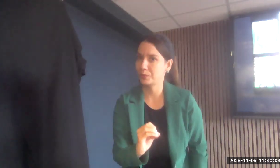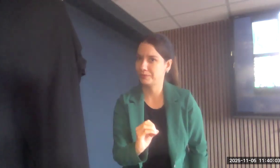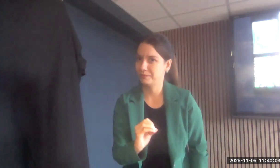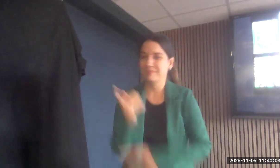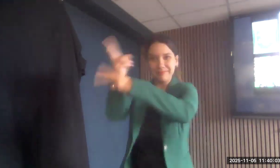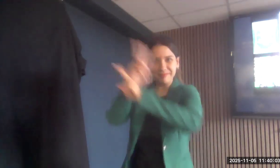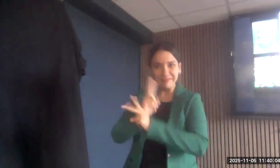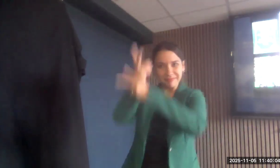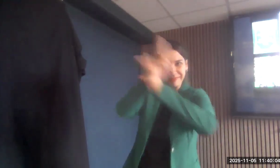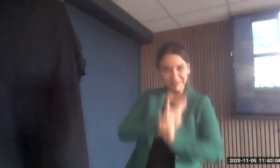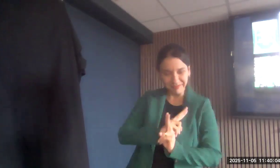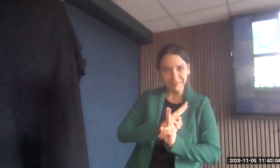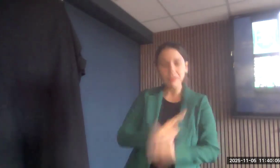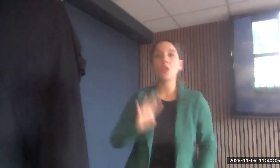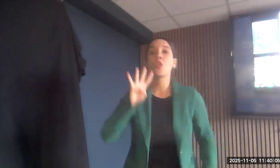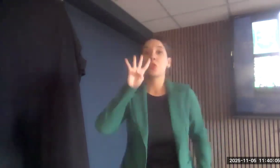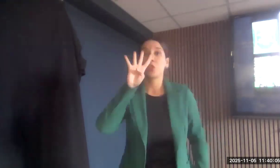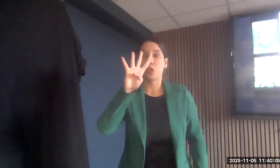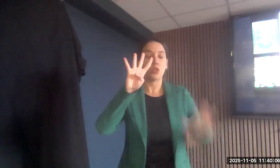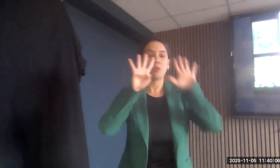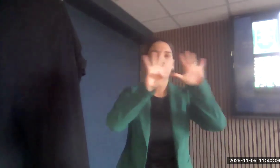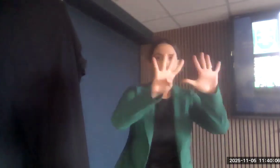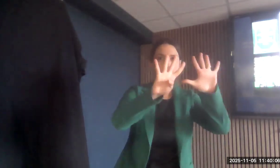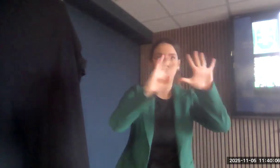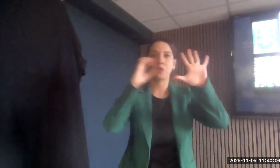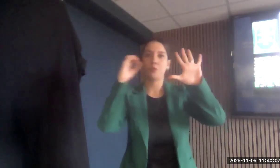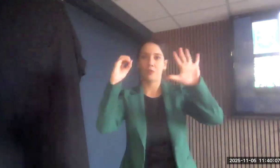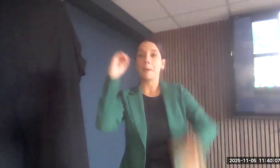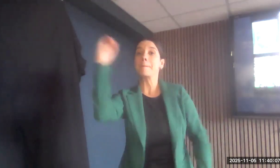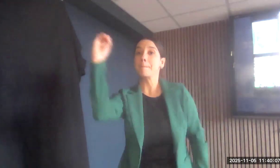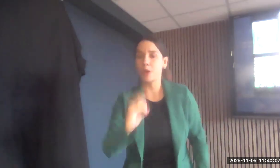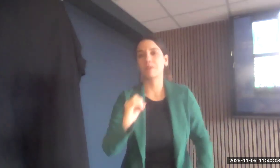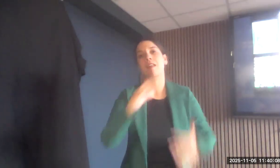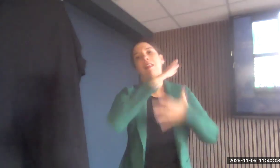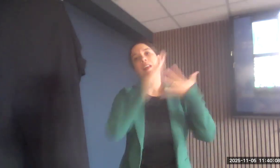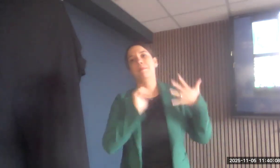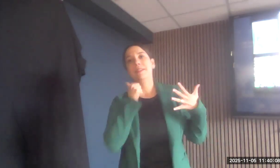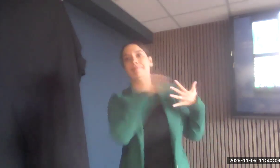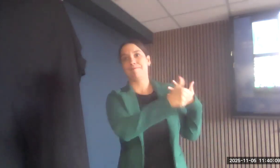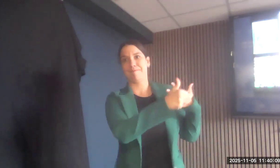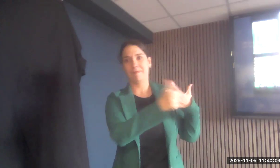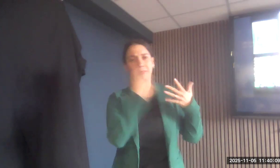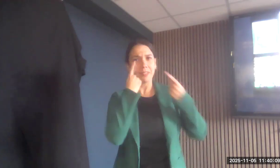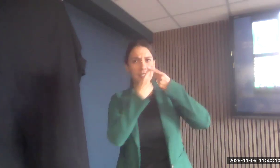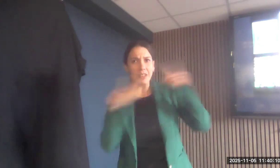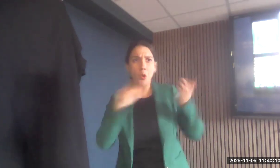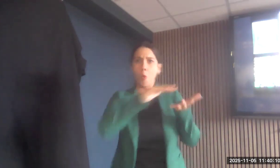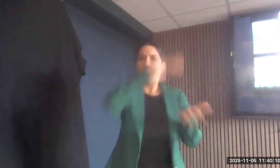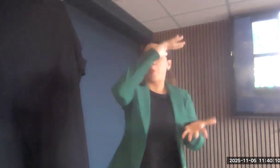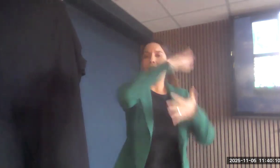And they found that about 10% of signs had been retained. So, 90% of signs were